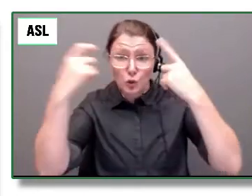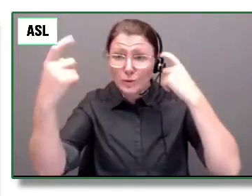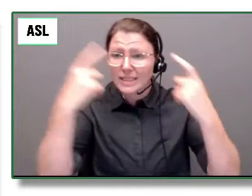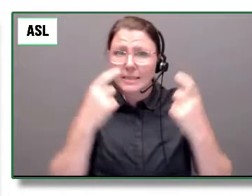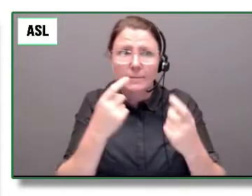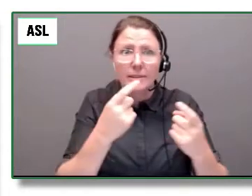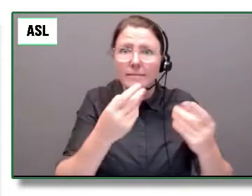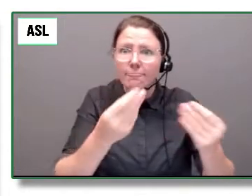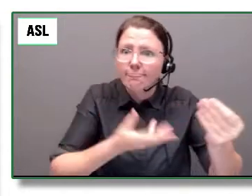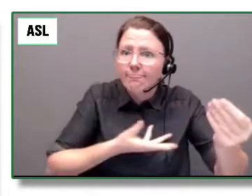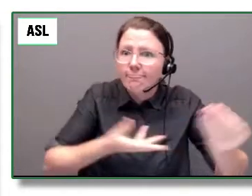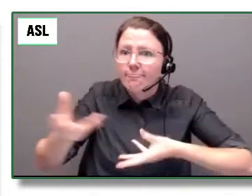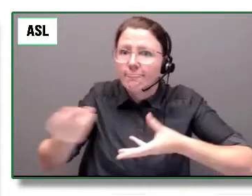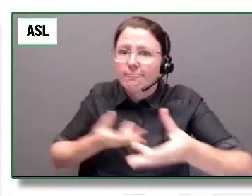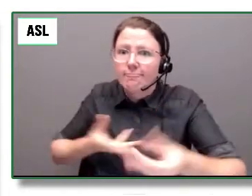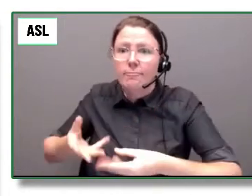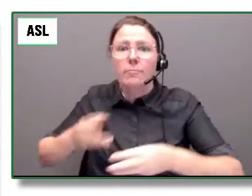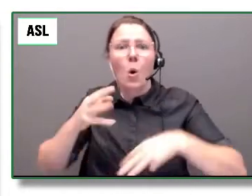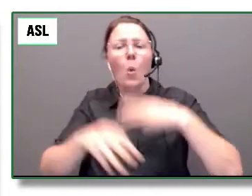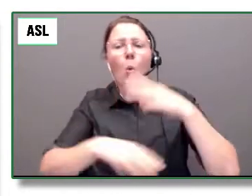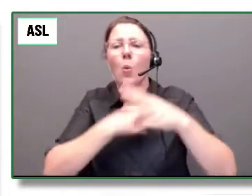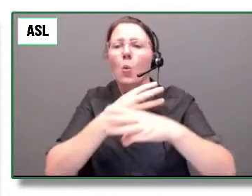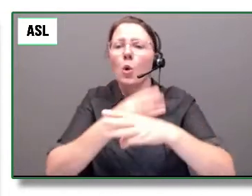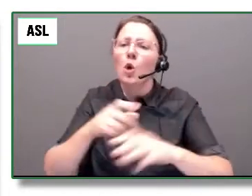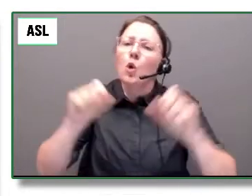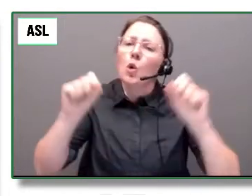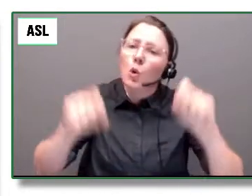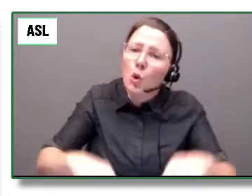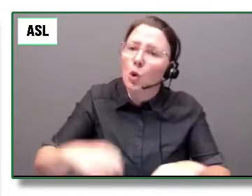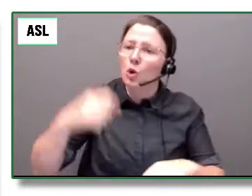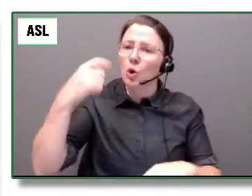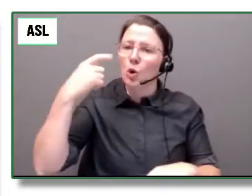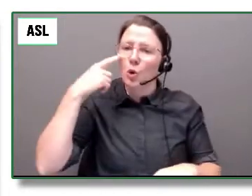could be. What it could be if everyone bought into